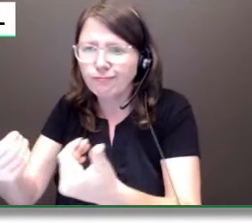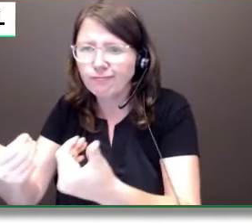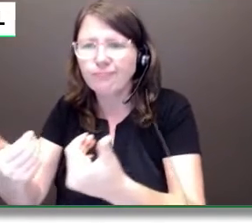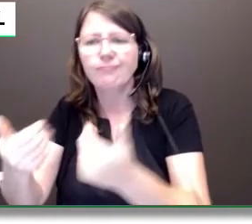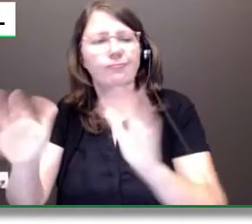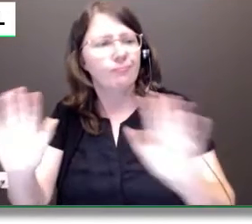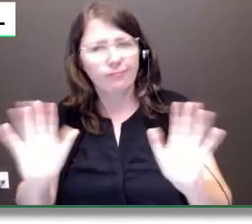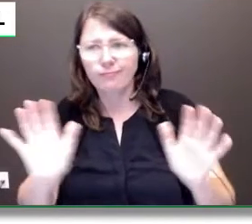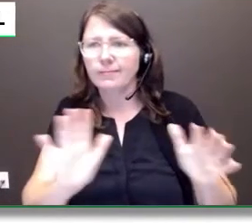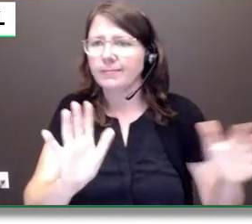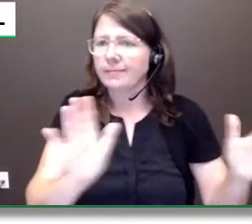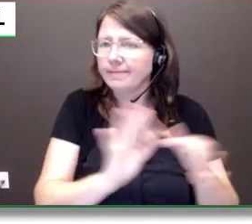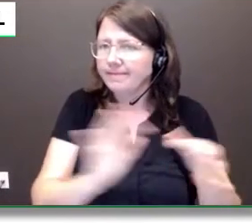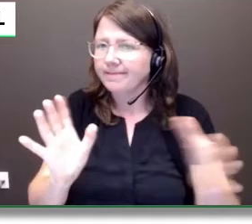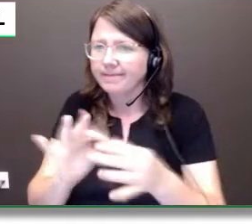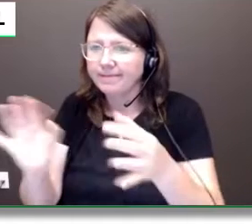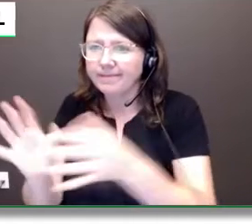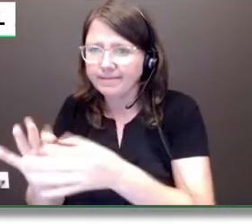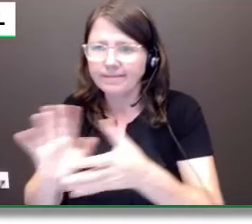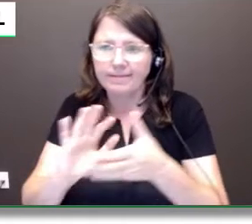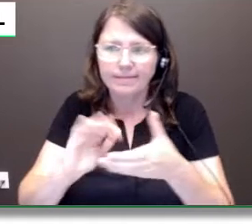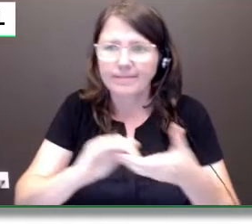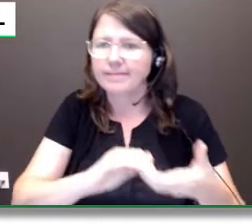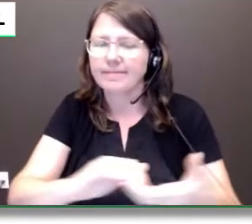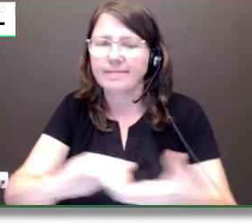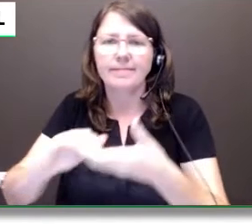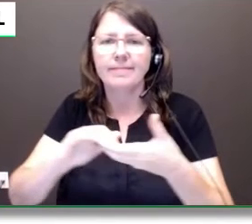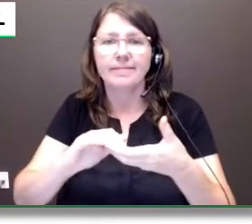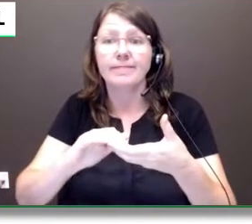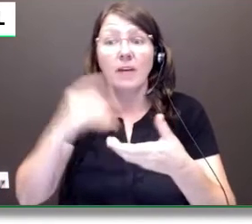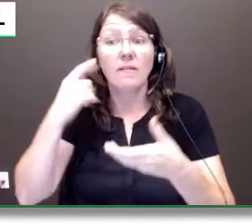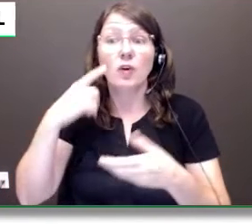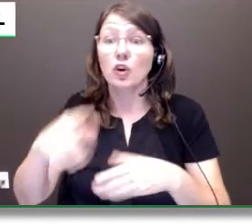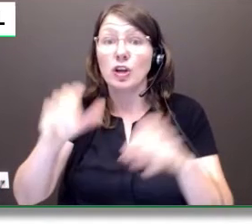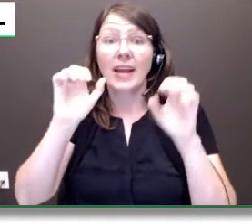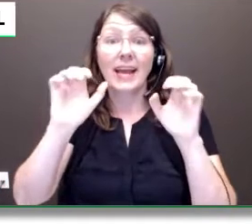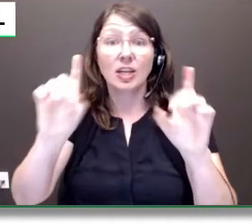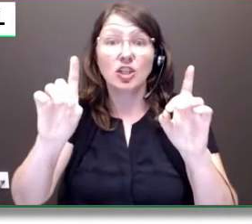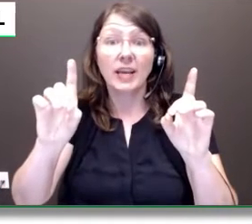only educates around the practice side but also where those people are going to.